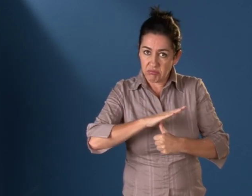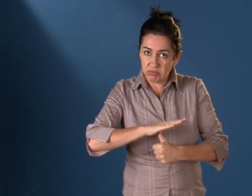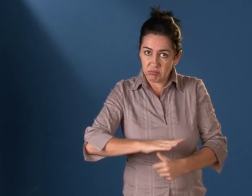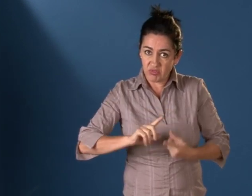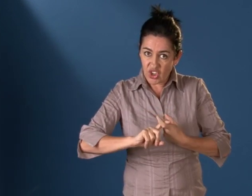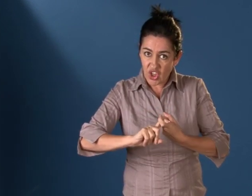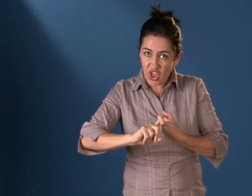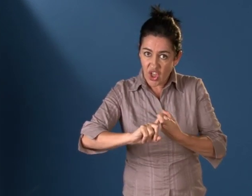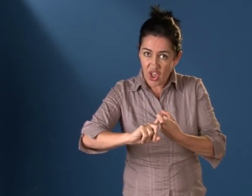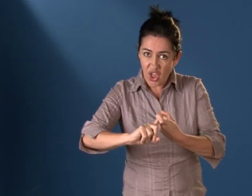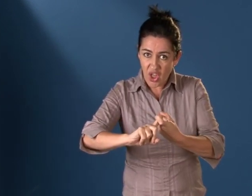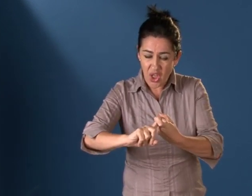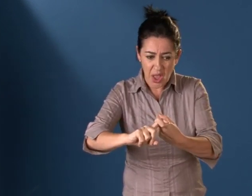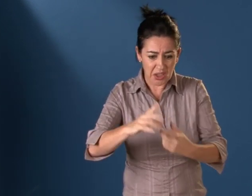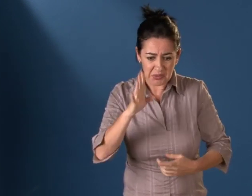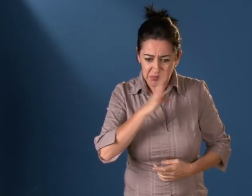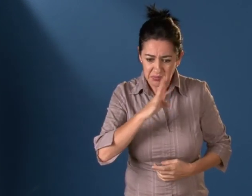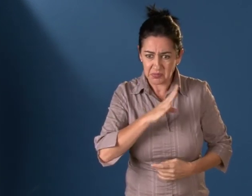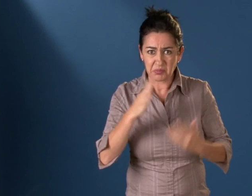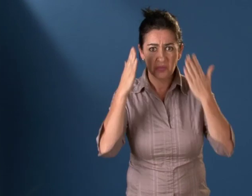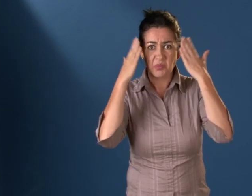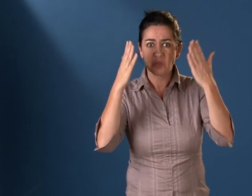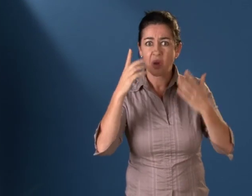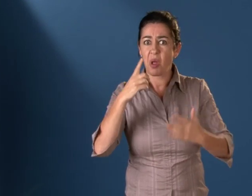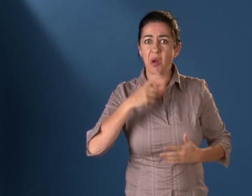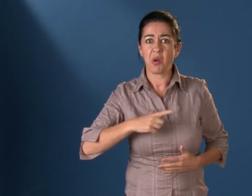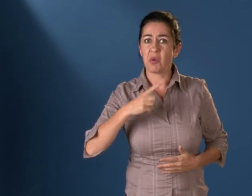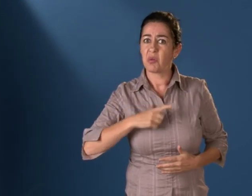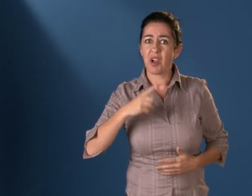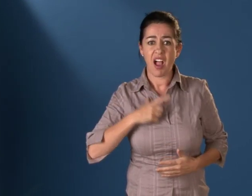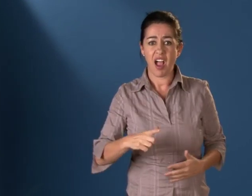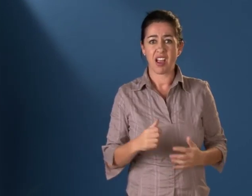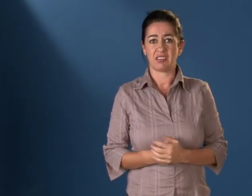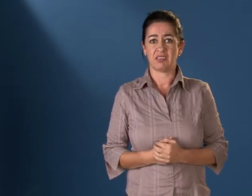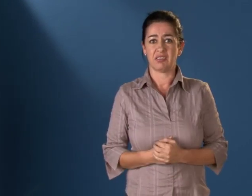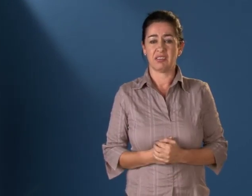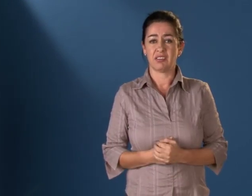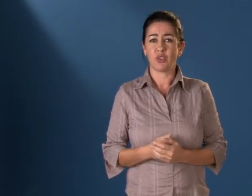to time, some people experience these feelings intensely for a long period of time and often